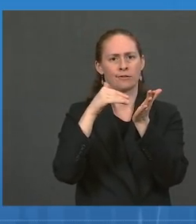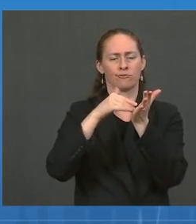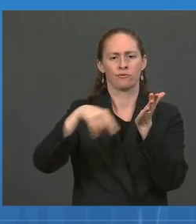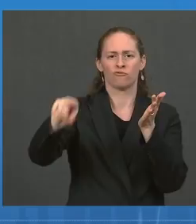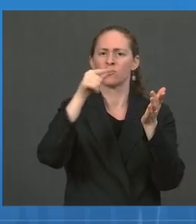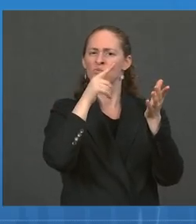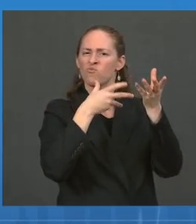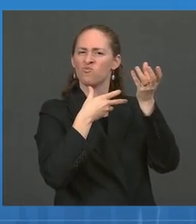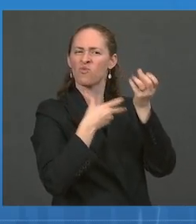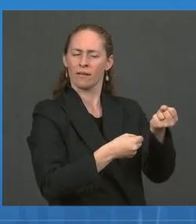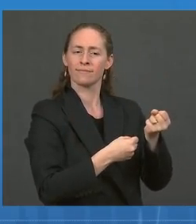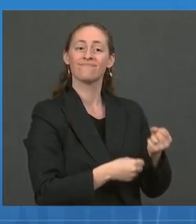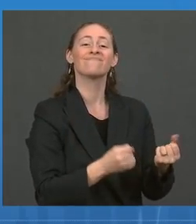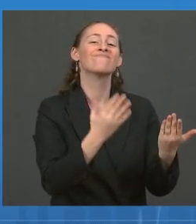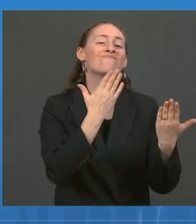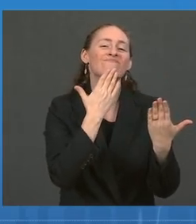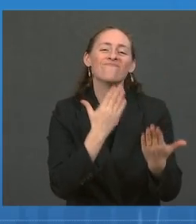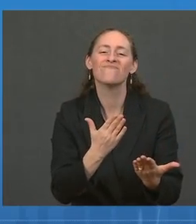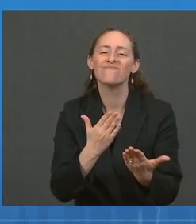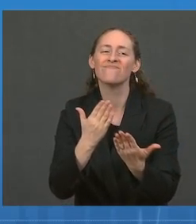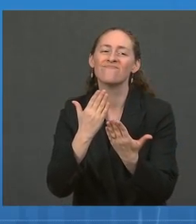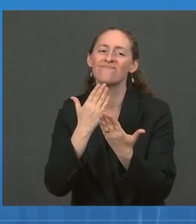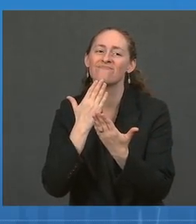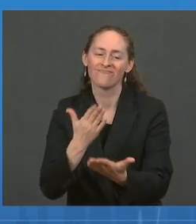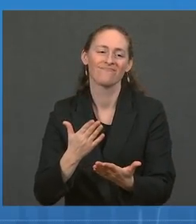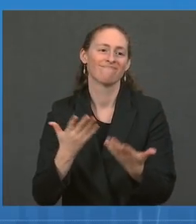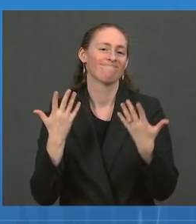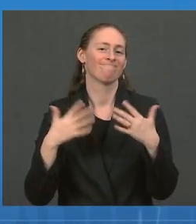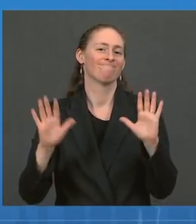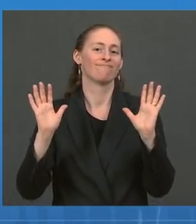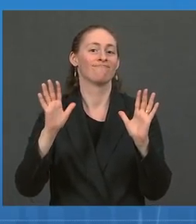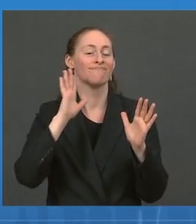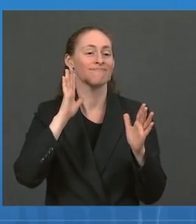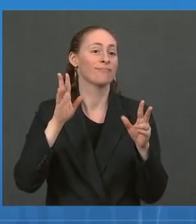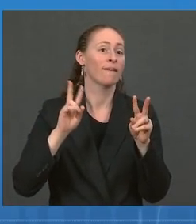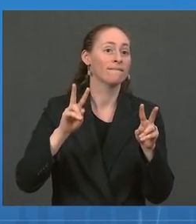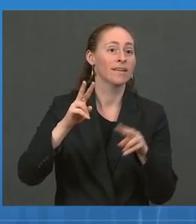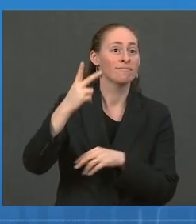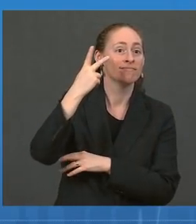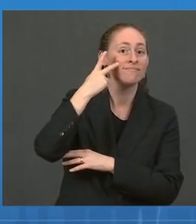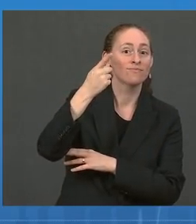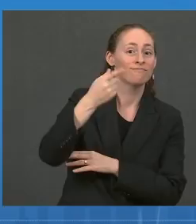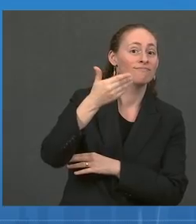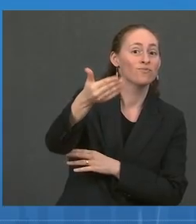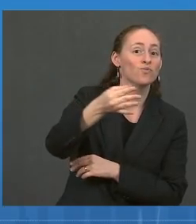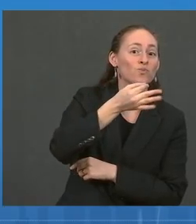Thank you for today's briefing, and we look forward to seeing everybody soon. Thank you.